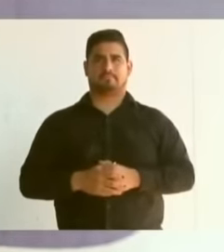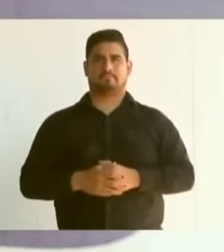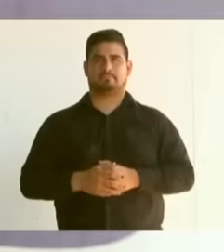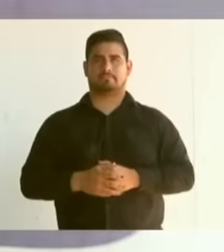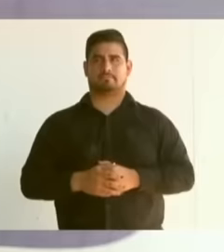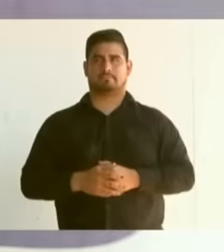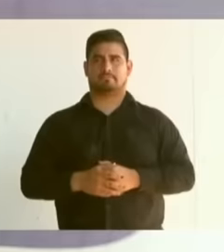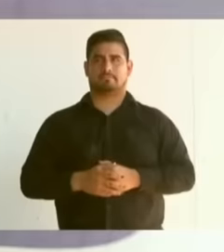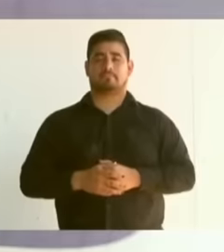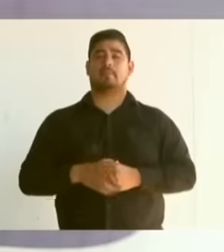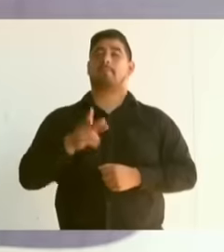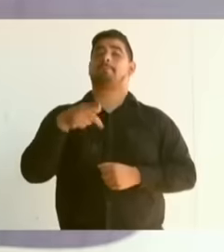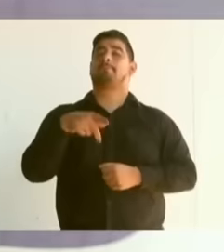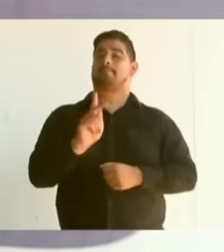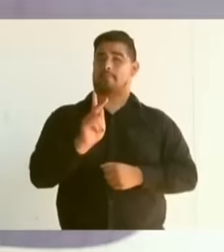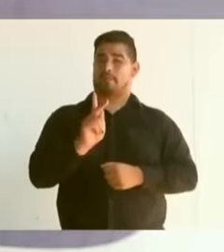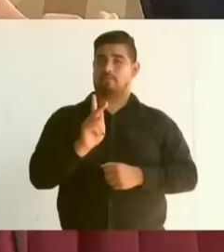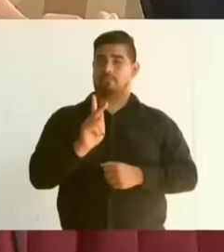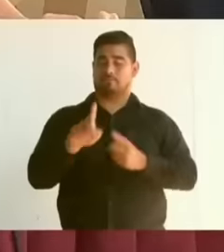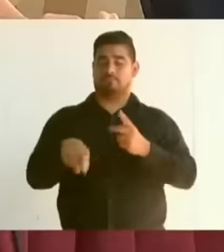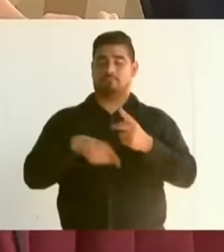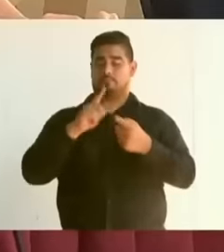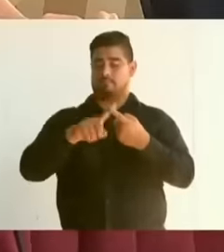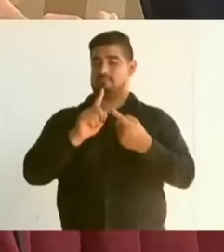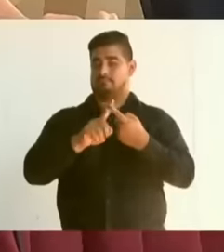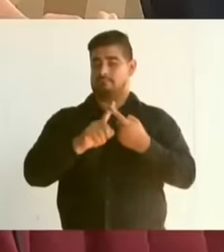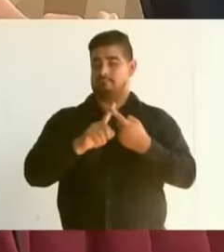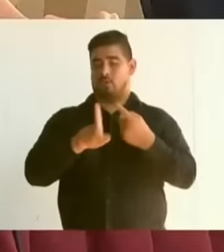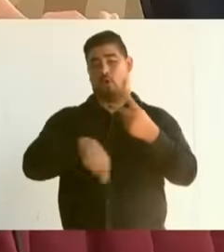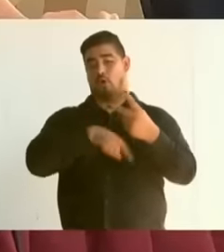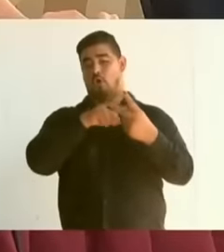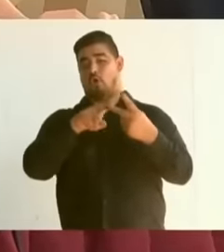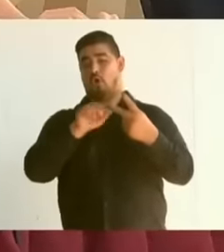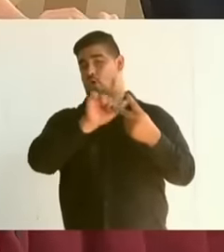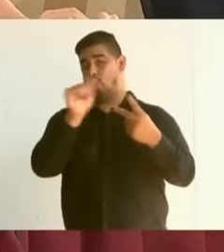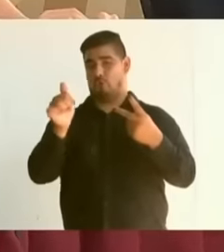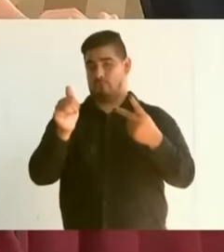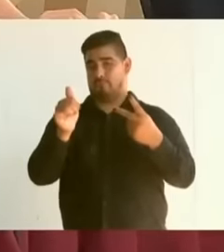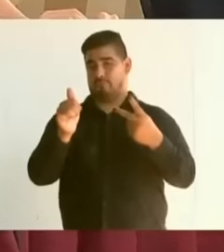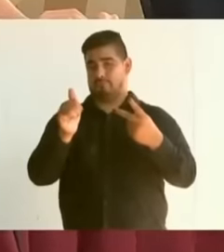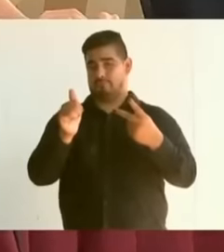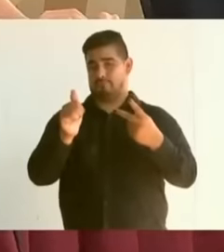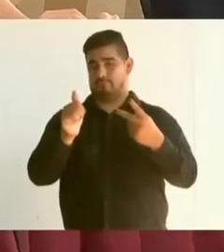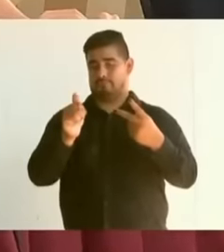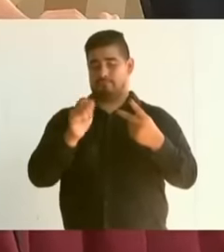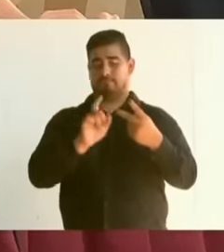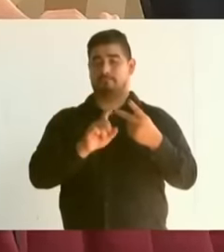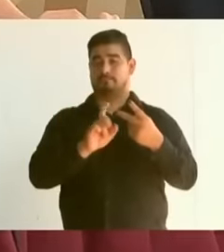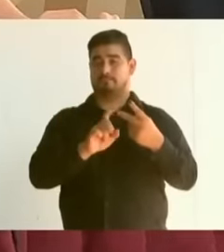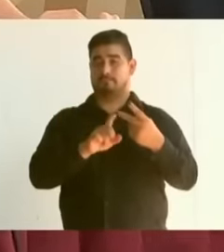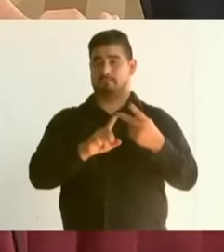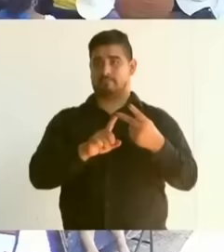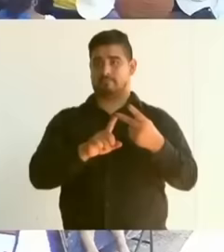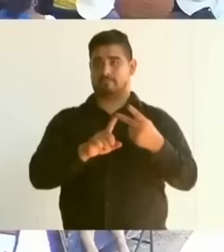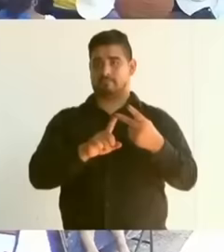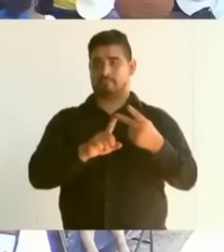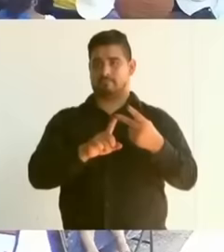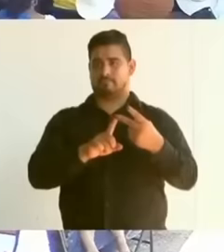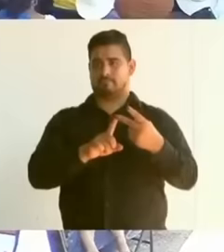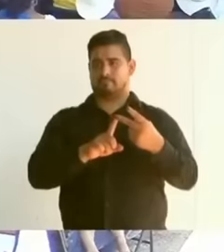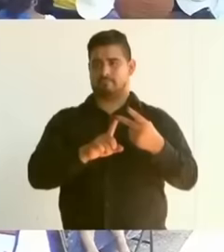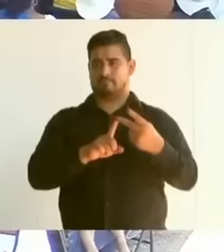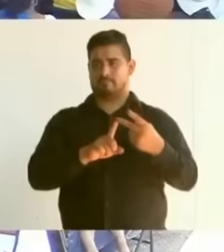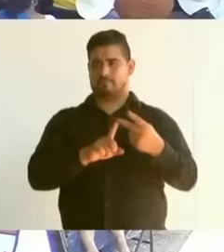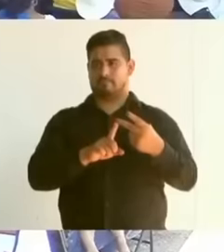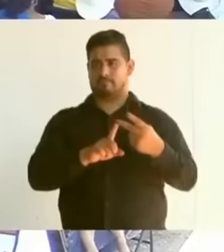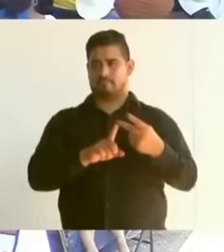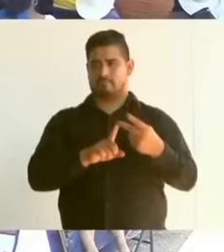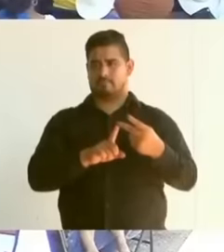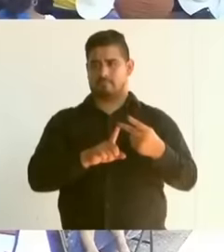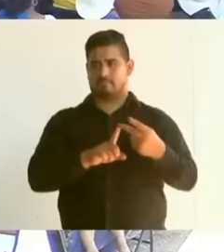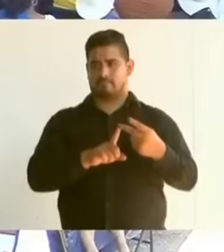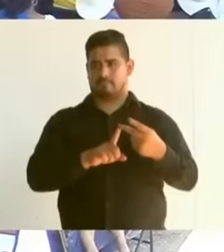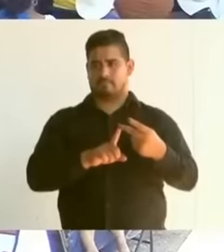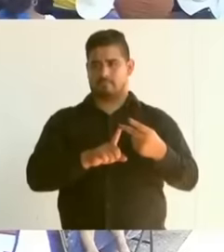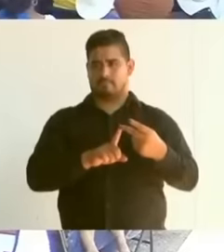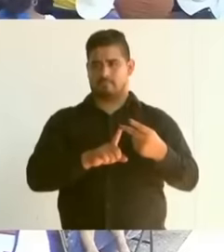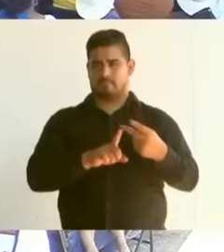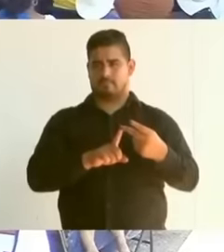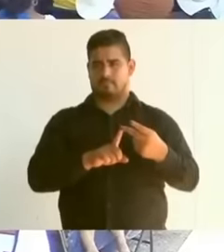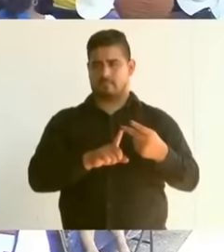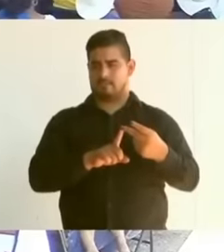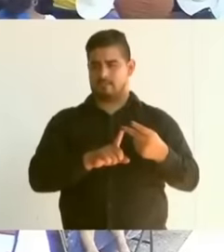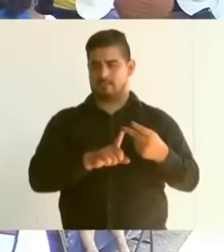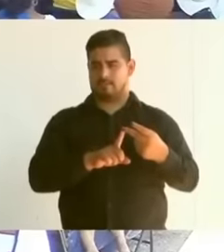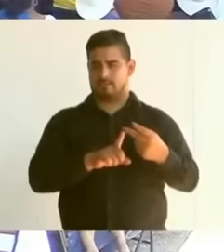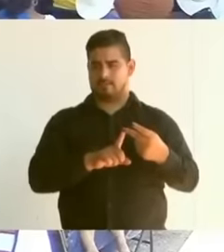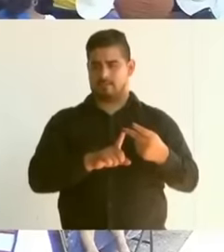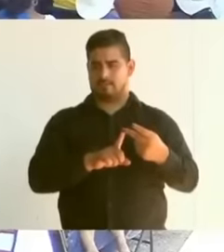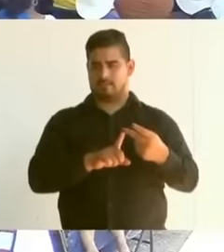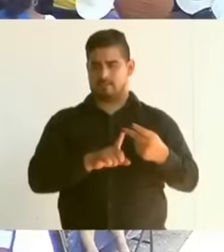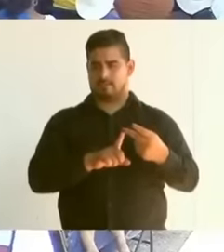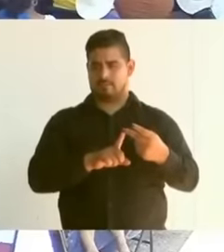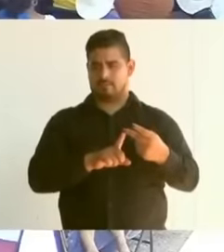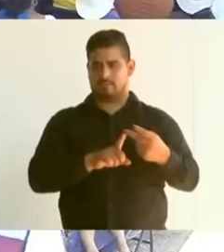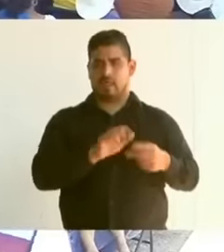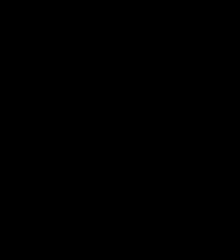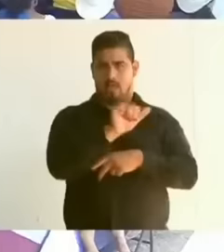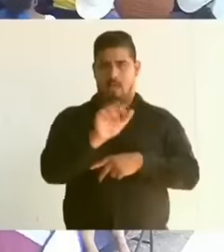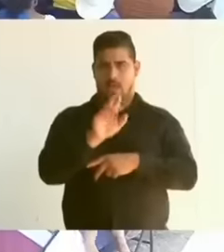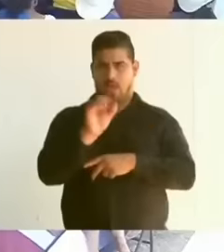but that is half the other half is that Aarón does finish with the aqueduct and with the